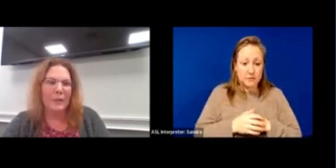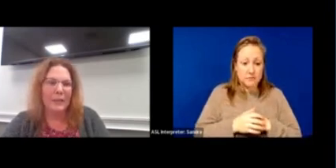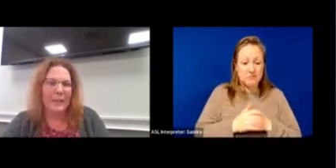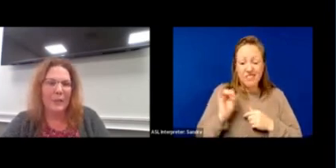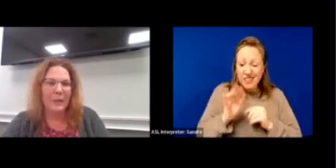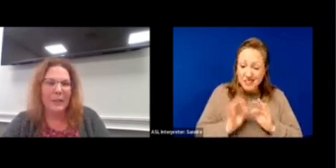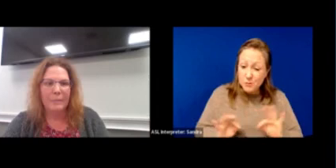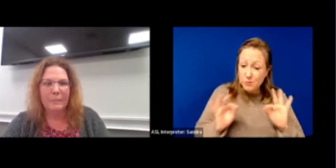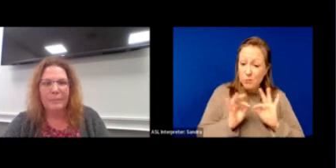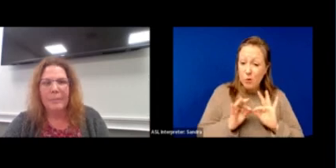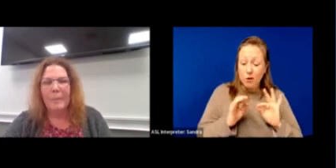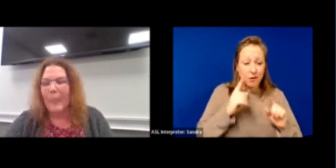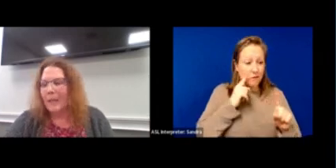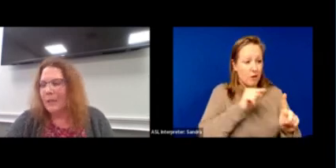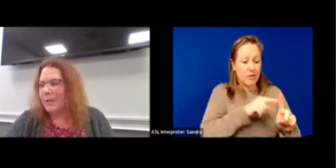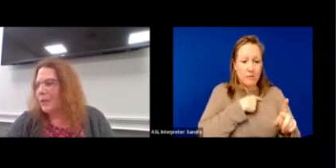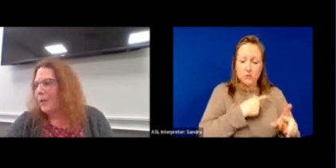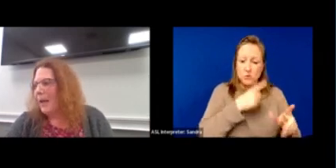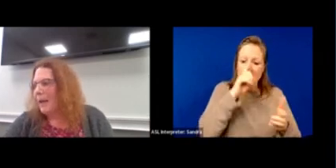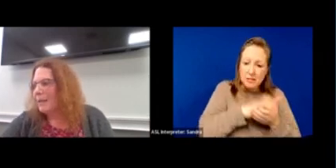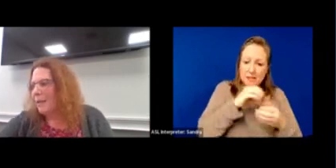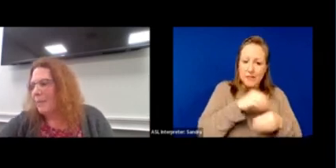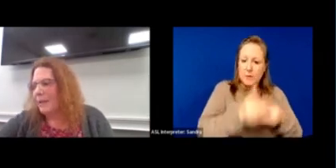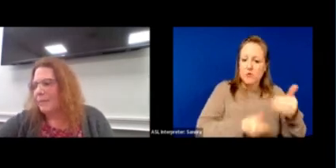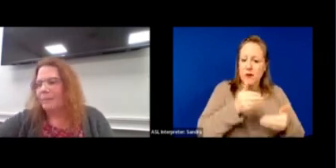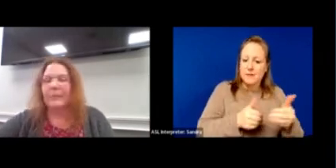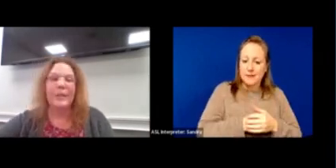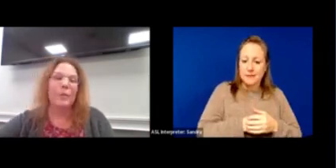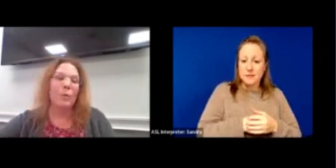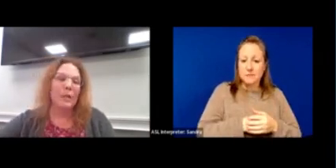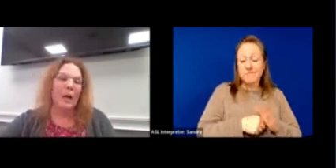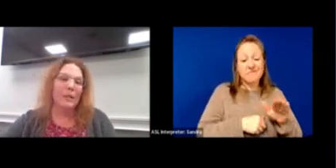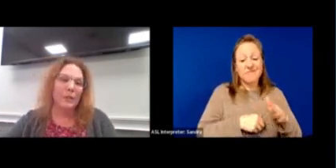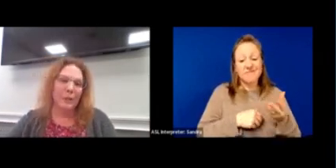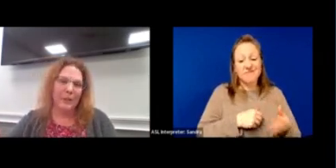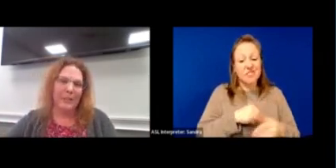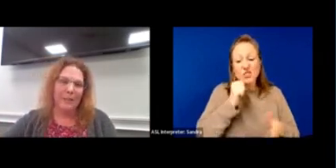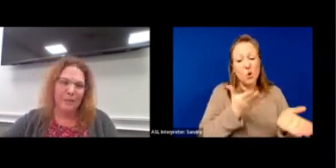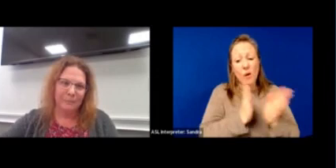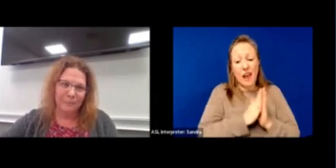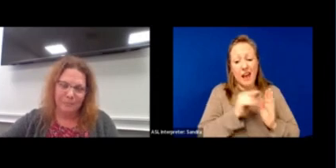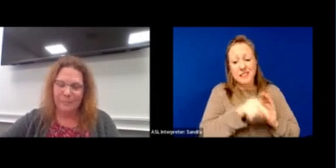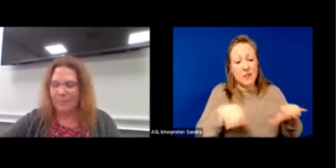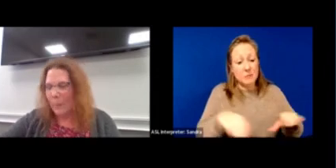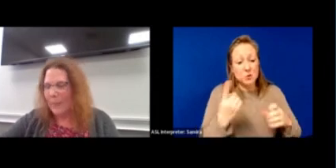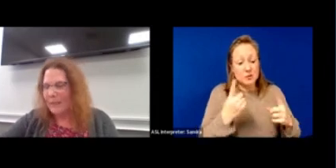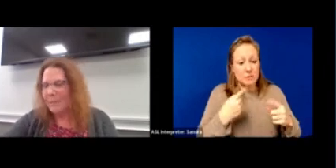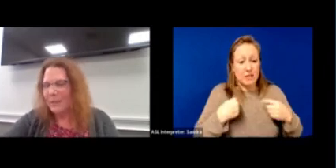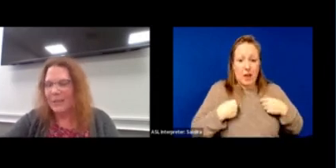for the DSP. So don't ask something that you would not do yourself. things a little